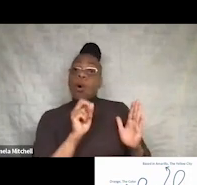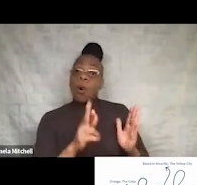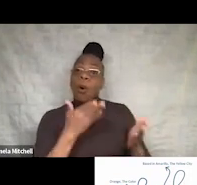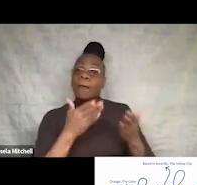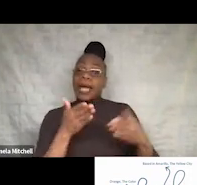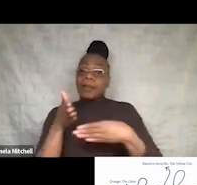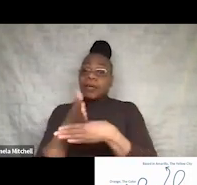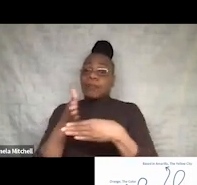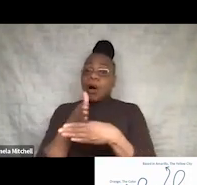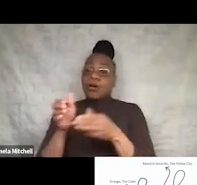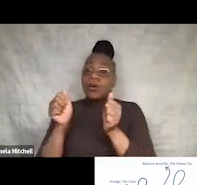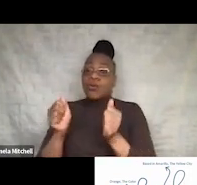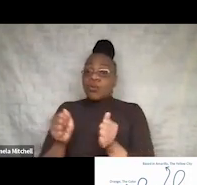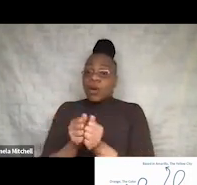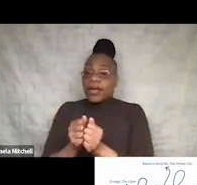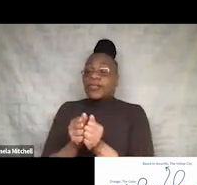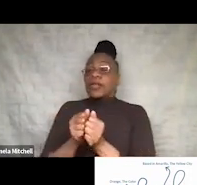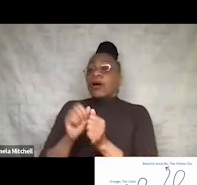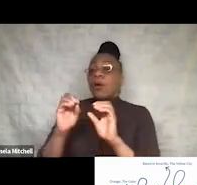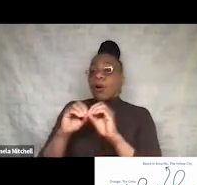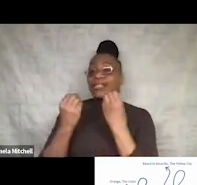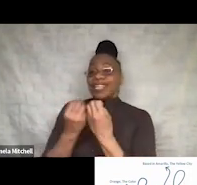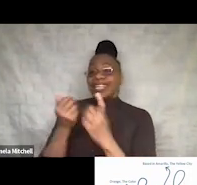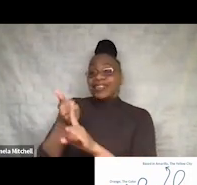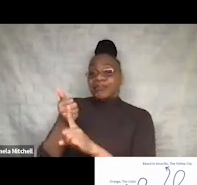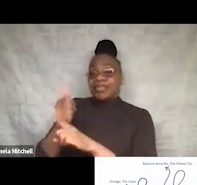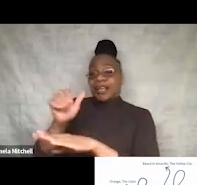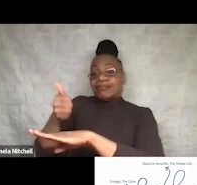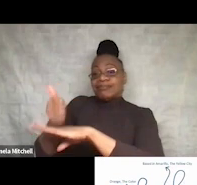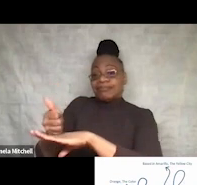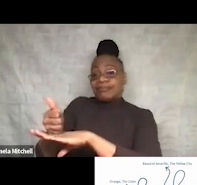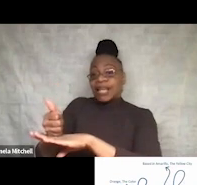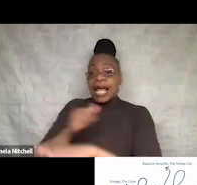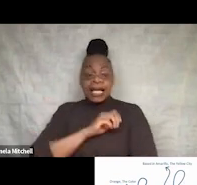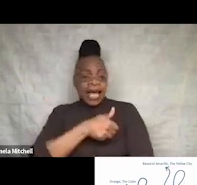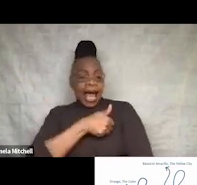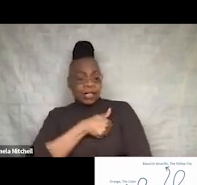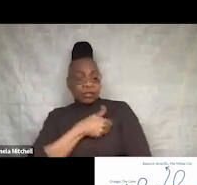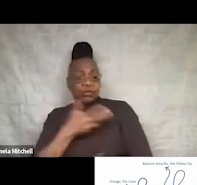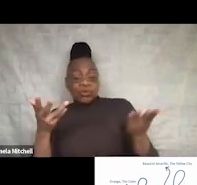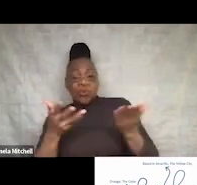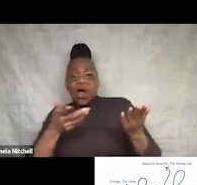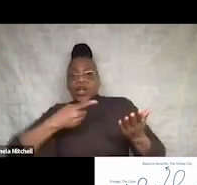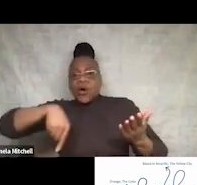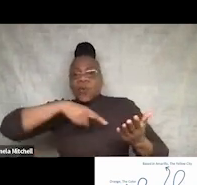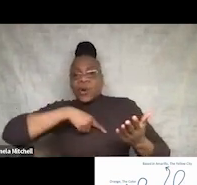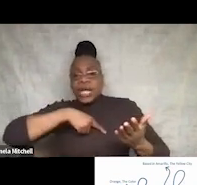And again, holding this attitude of being a servant leader, that we're here in the community